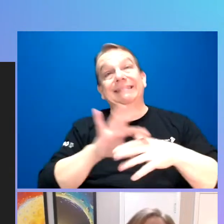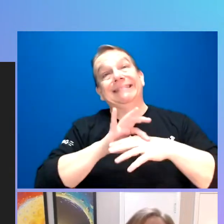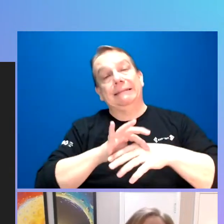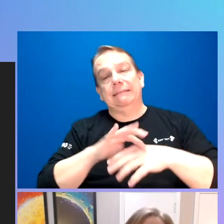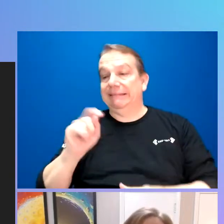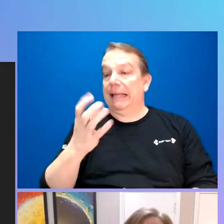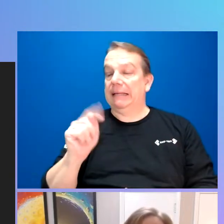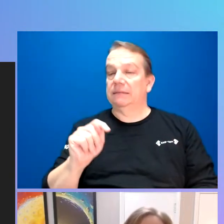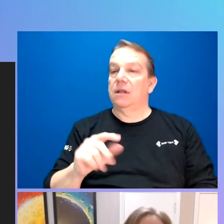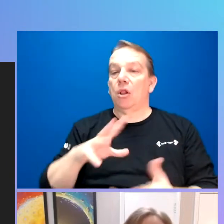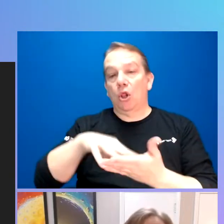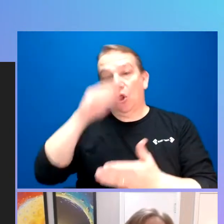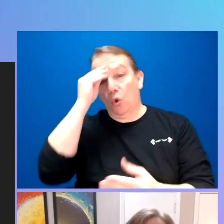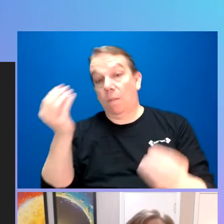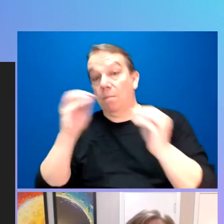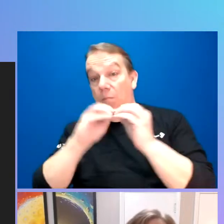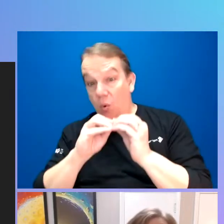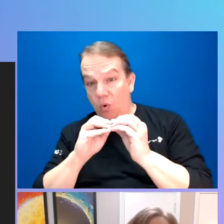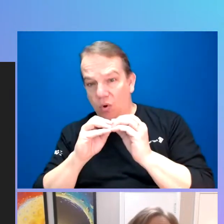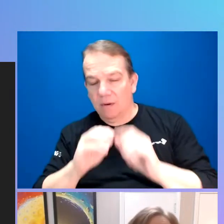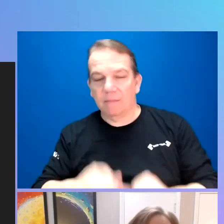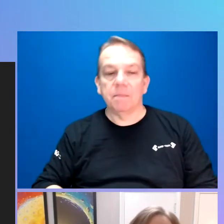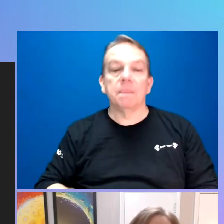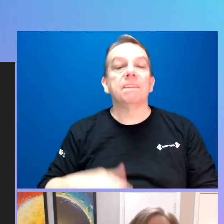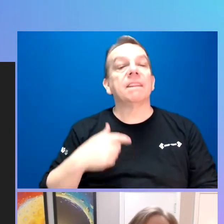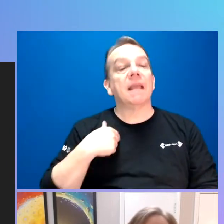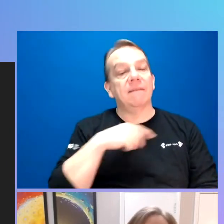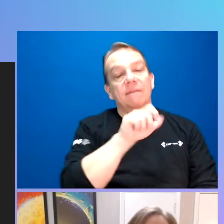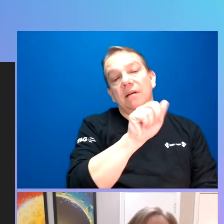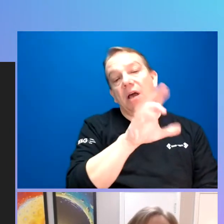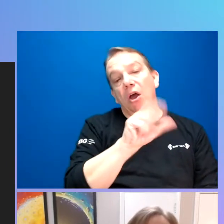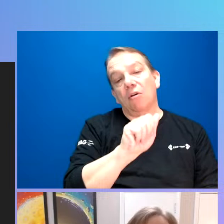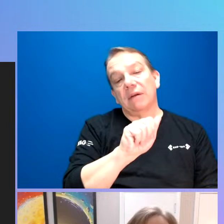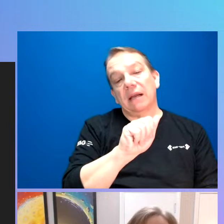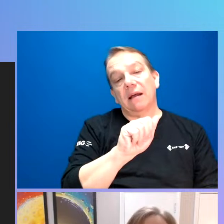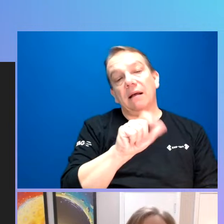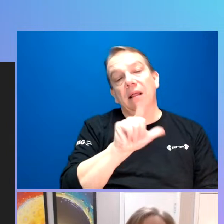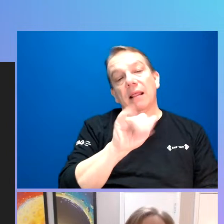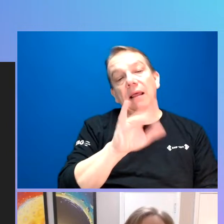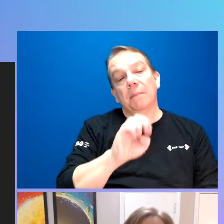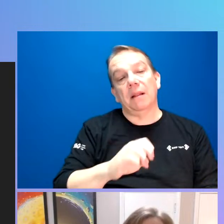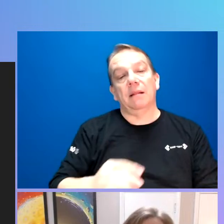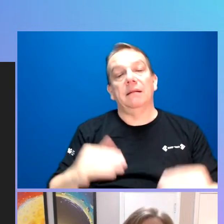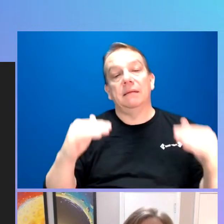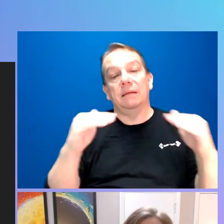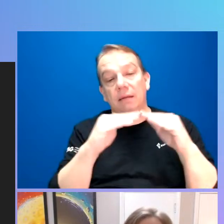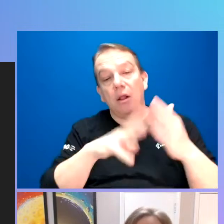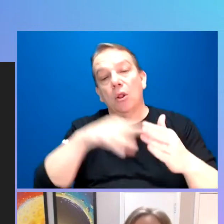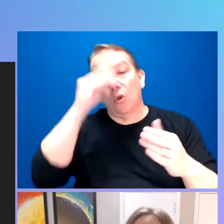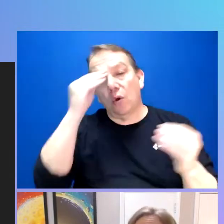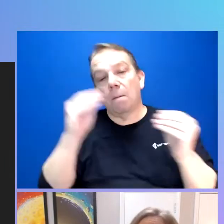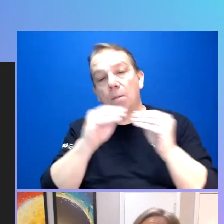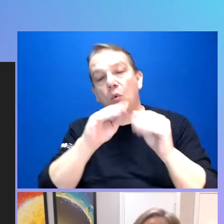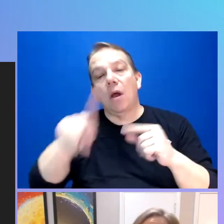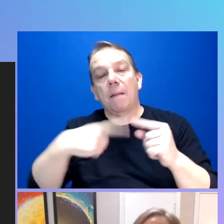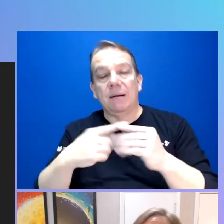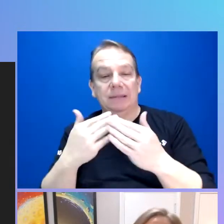start tag. I have an Aria label with a value. Learn more about